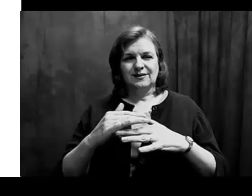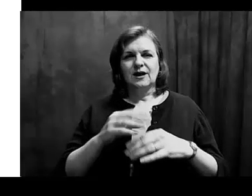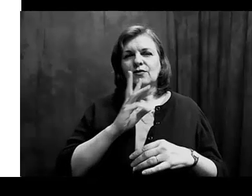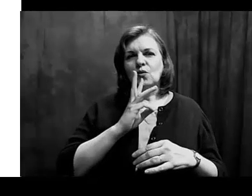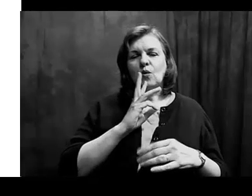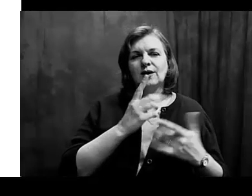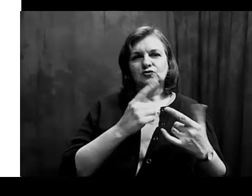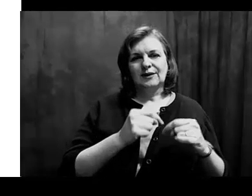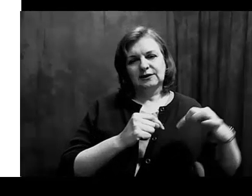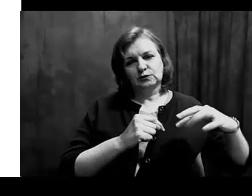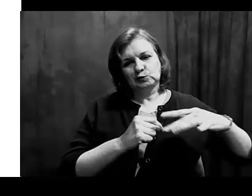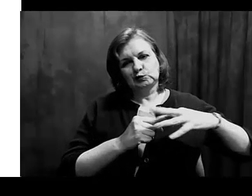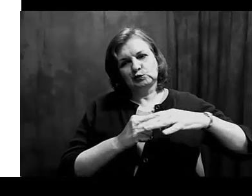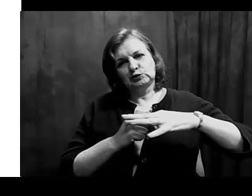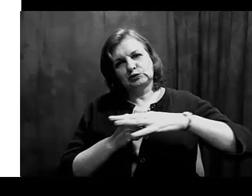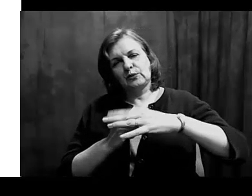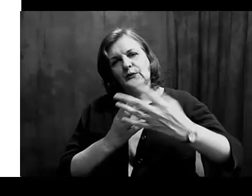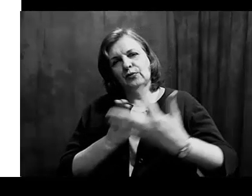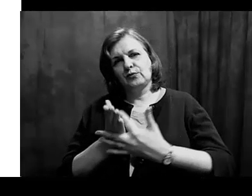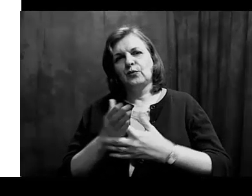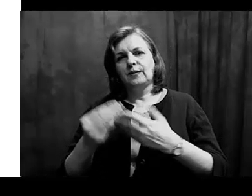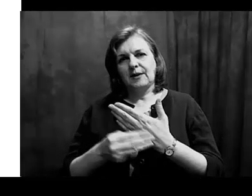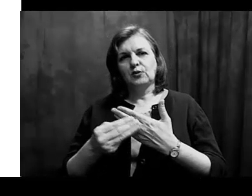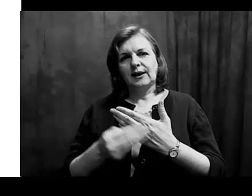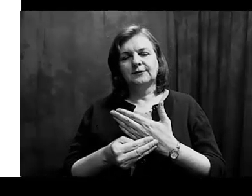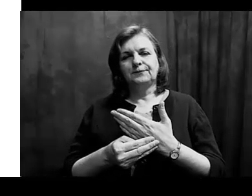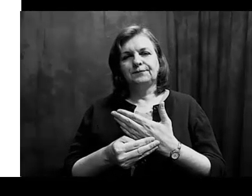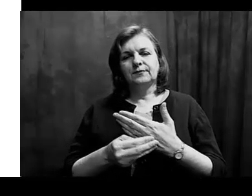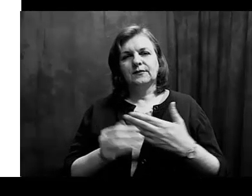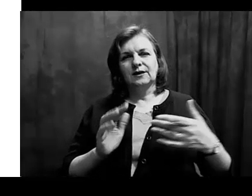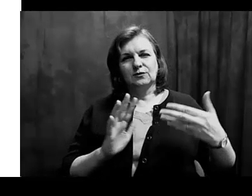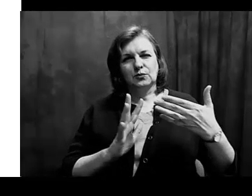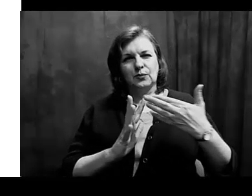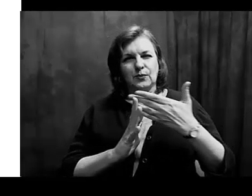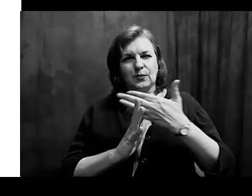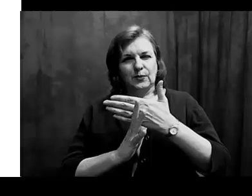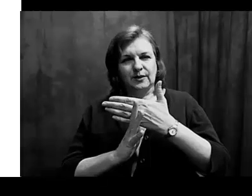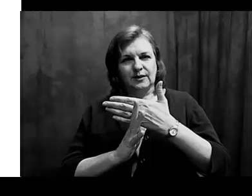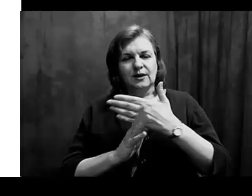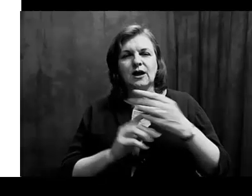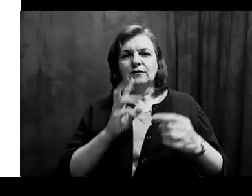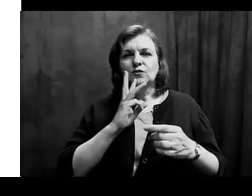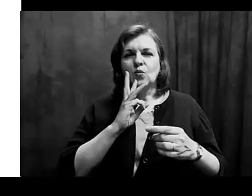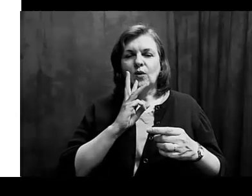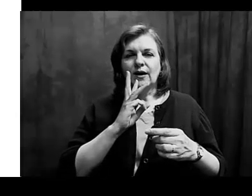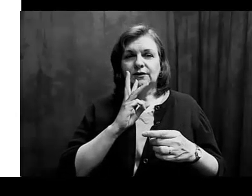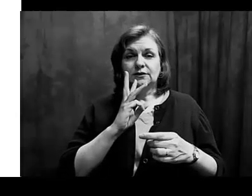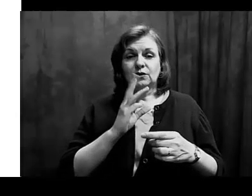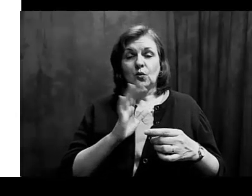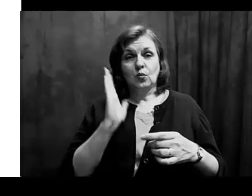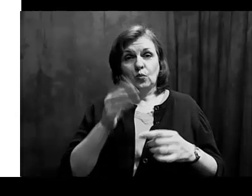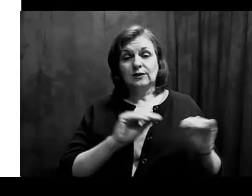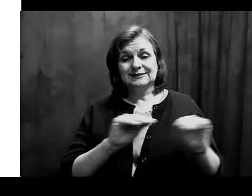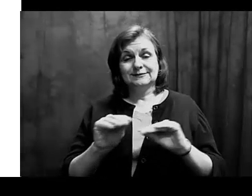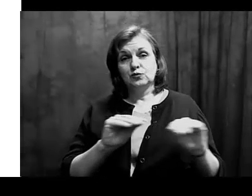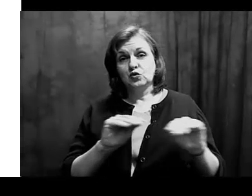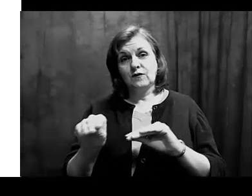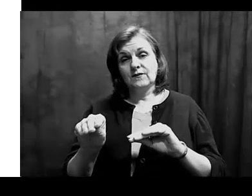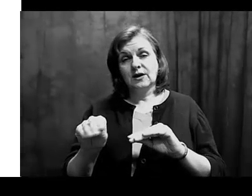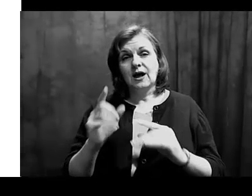there's more of water on the left -- why? because there are fewer purple solutes